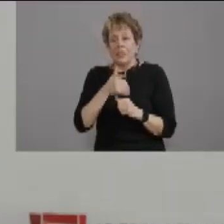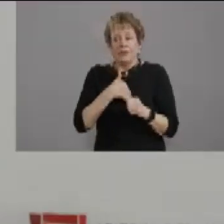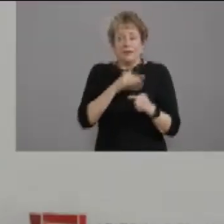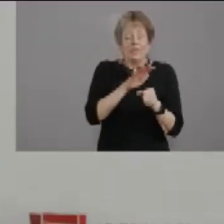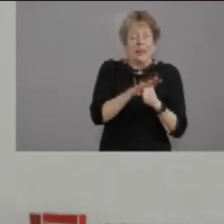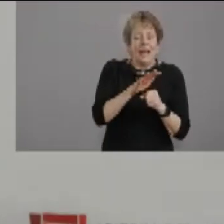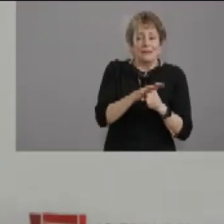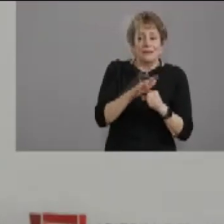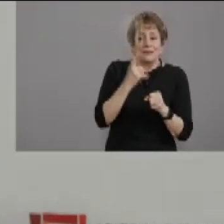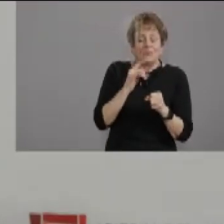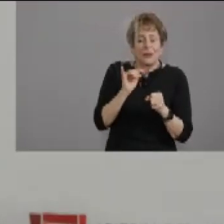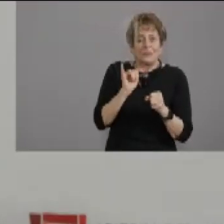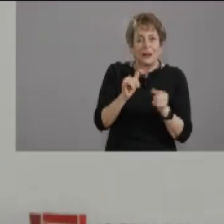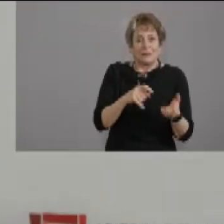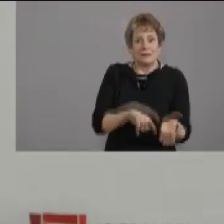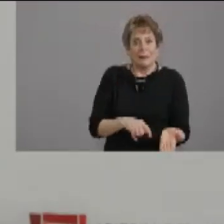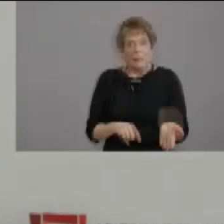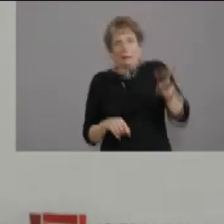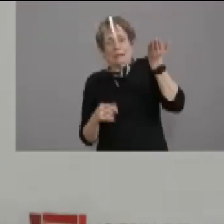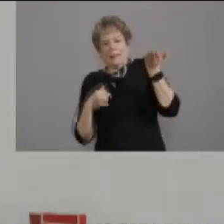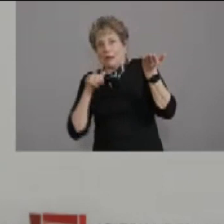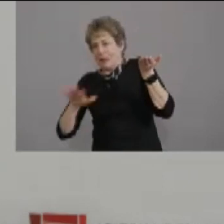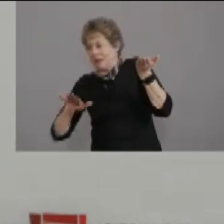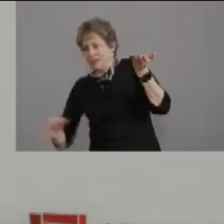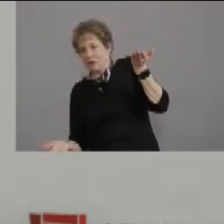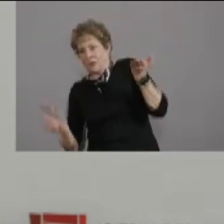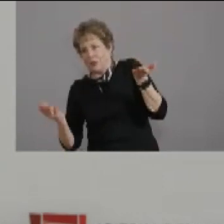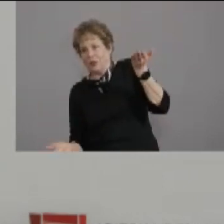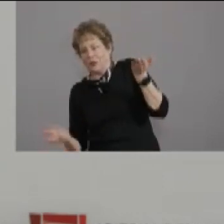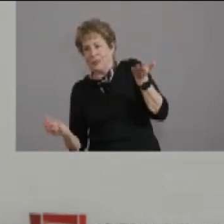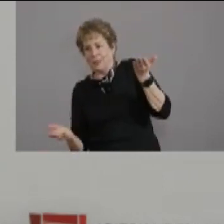MANY ARIZONANS ARE GETTING VACCINATED AS POSSIBLE AND THAT VACCINE IS NOT JUST SITTING IN FREEZERS" CHORUS: SHE ADMITS PEOPLE HAVE BEEN HAVING ISSUES WITH THE ONLINE